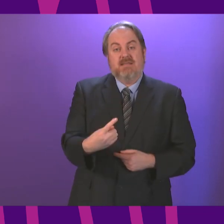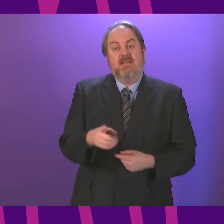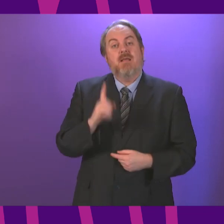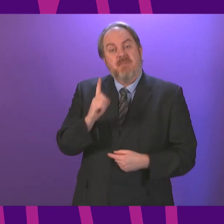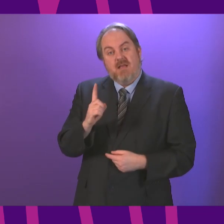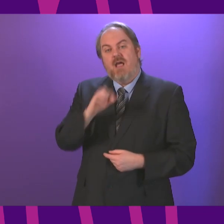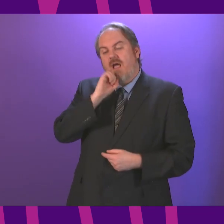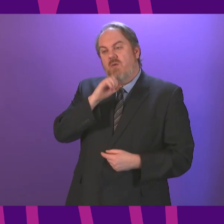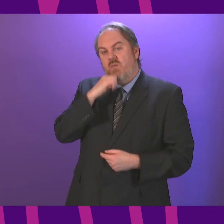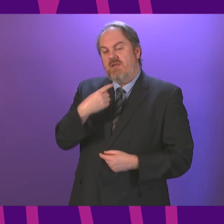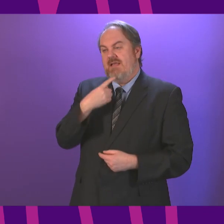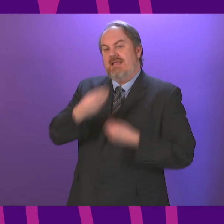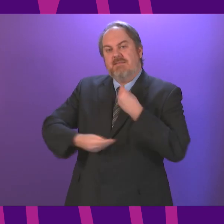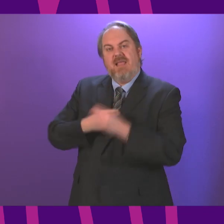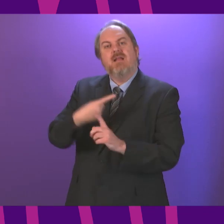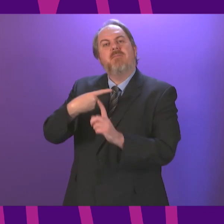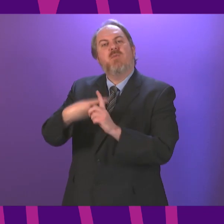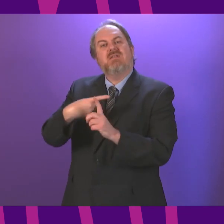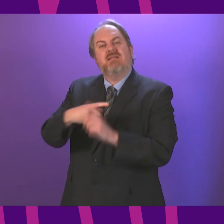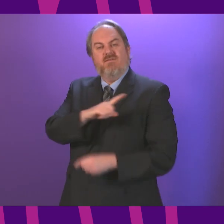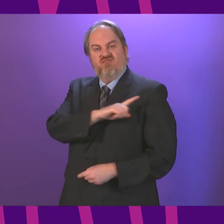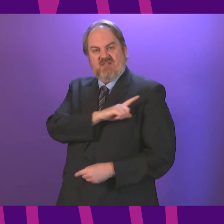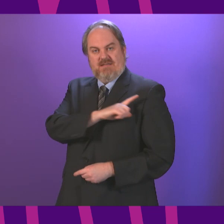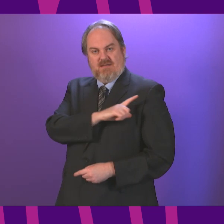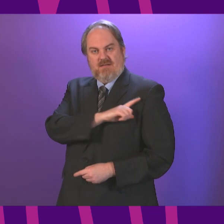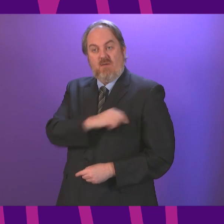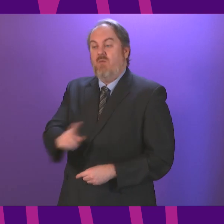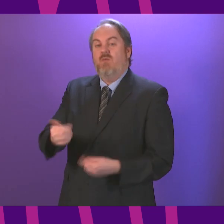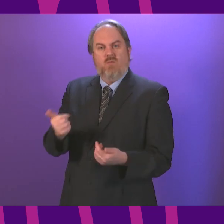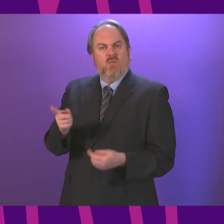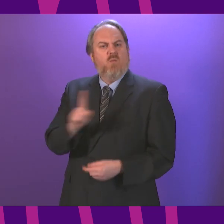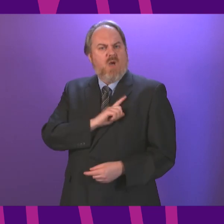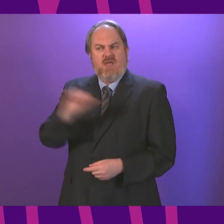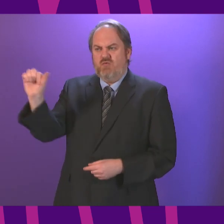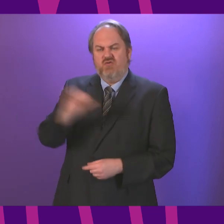a positive case for the future. I will put forward the plans that will see us continue